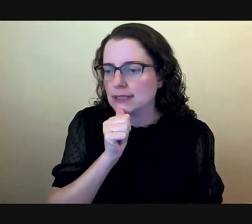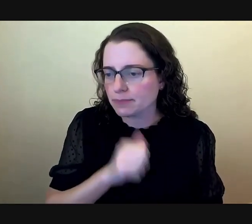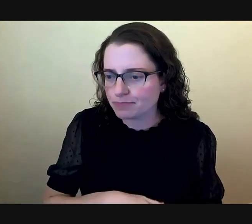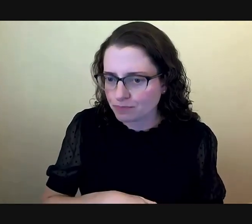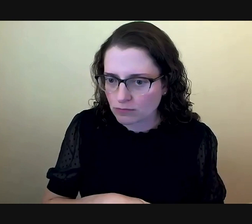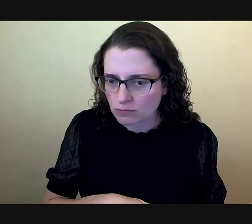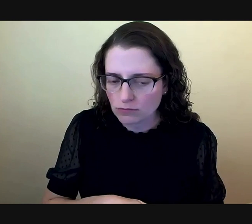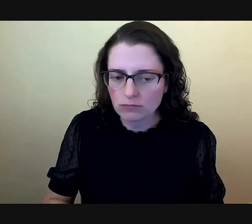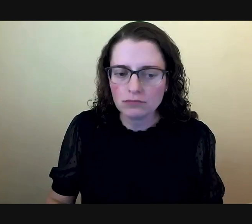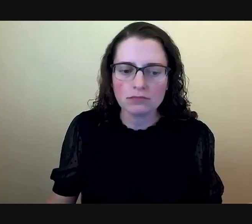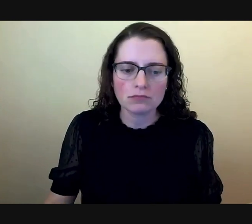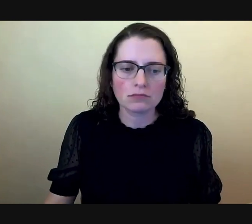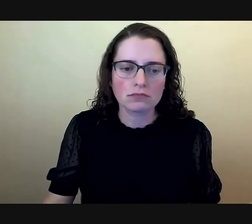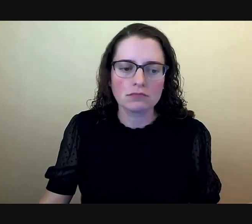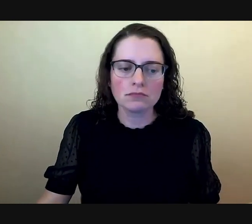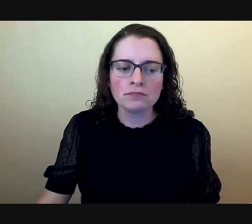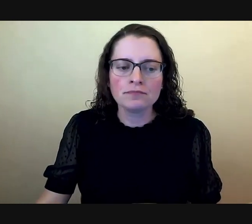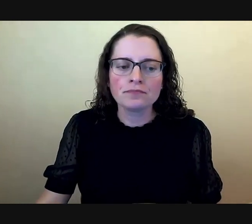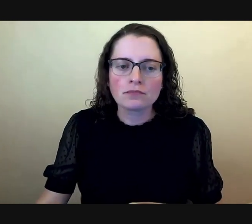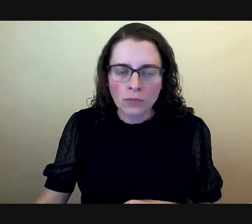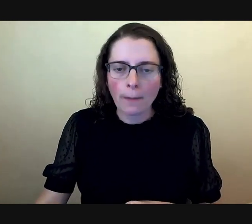and your students' confidentiality and privacy concerns.